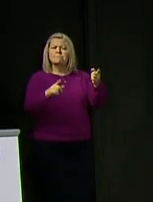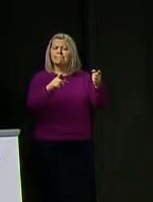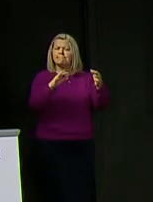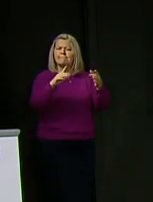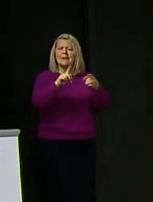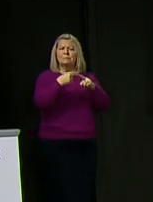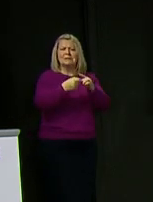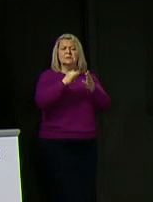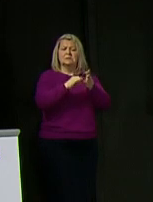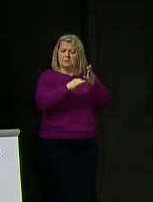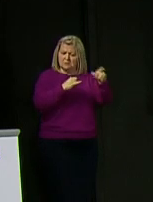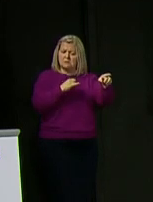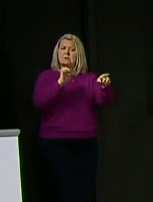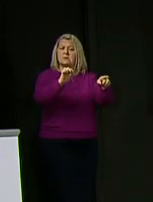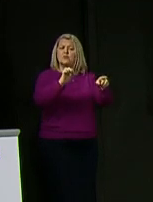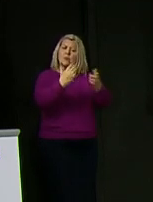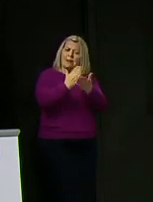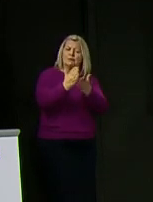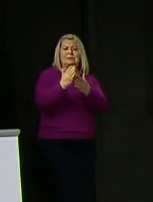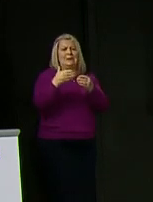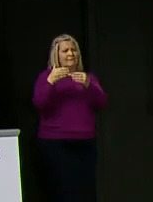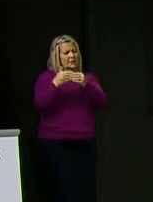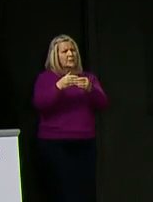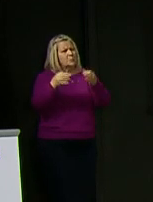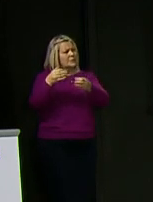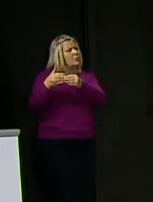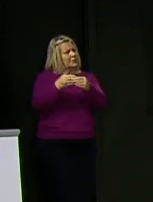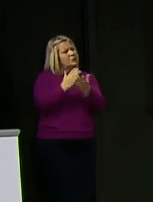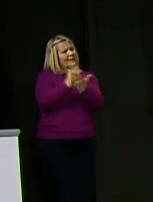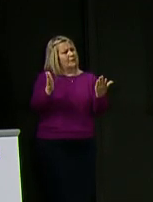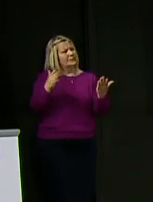message from leaders being really important, and we have already touched on this earlier,